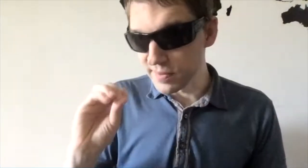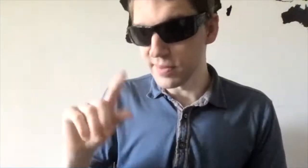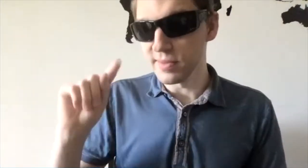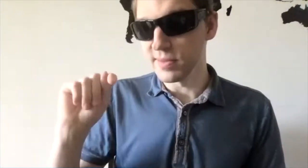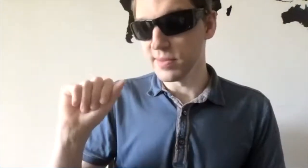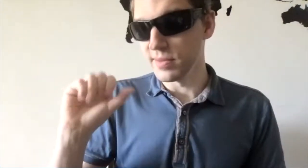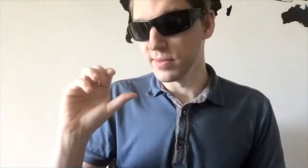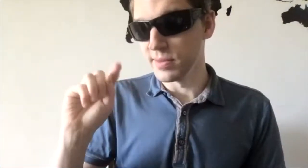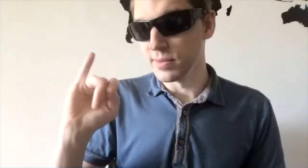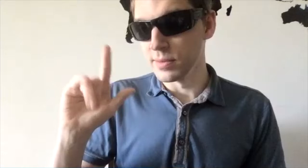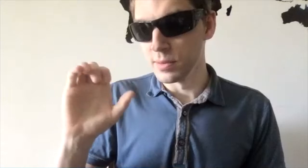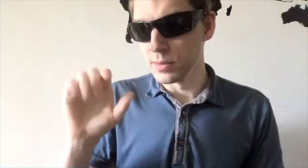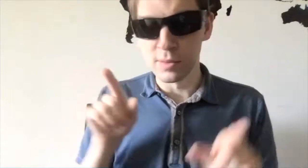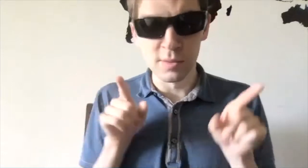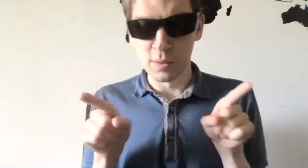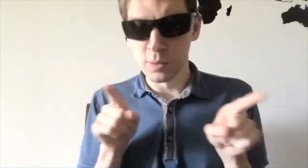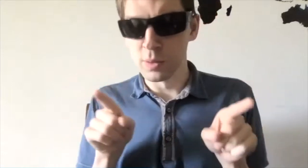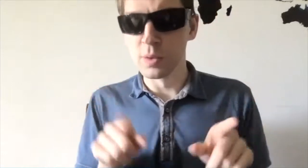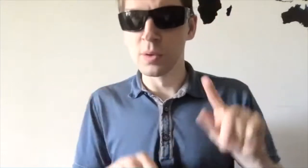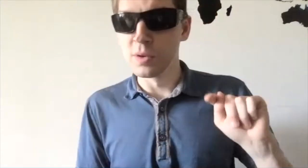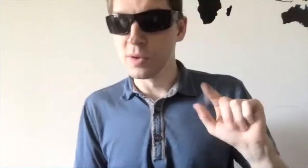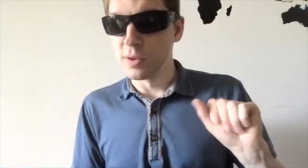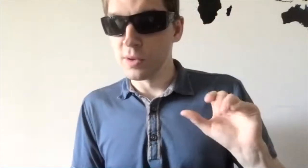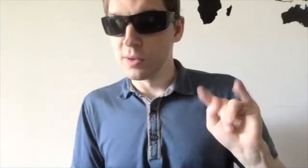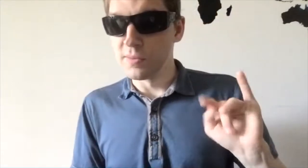So there's tactile and pro-tactile.